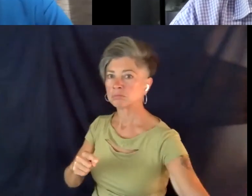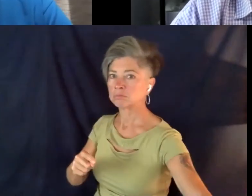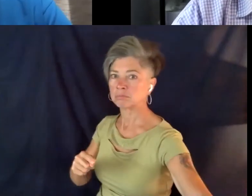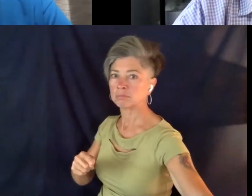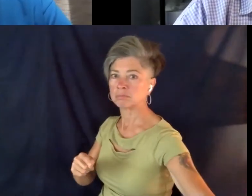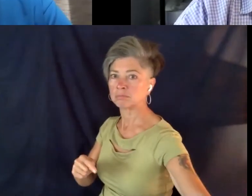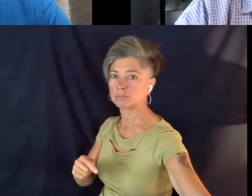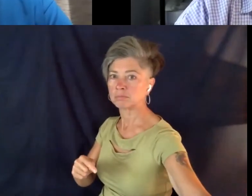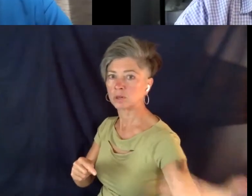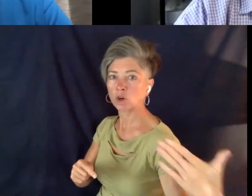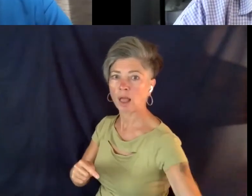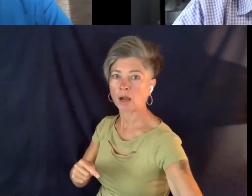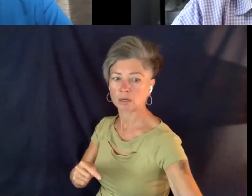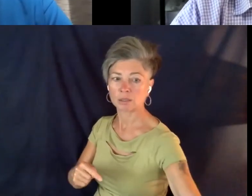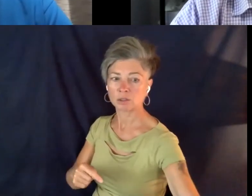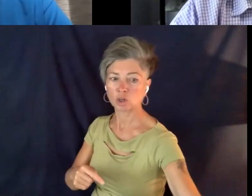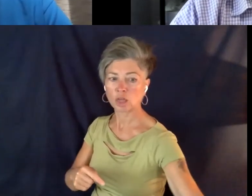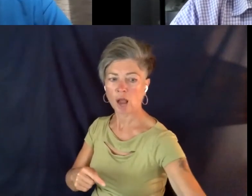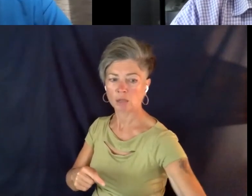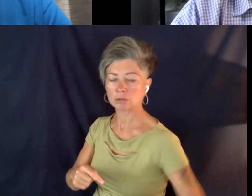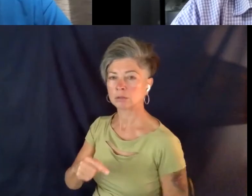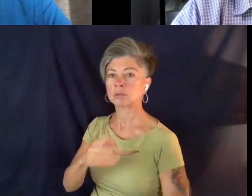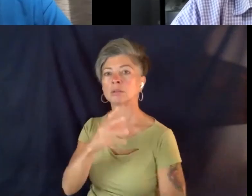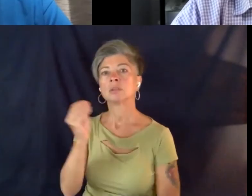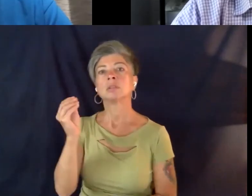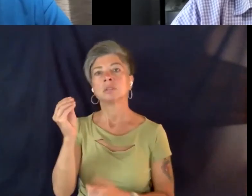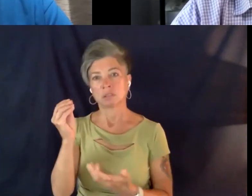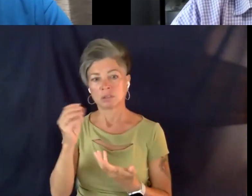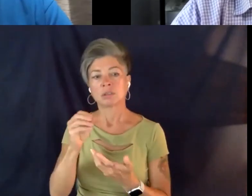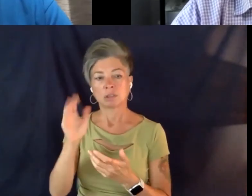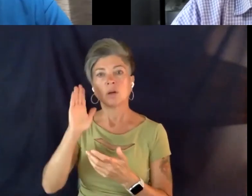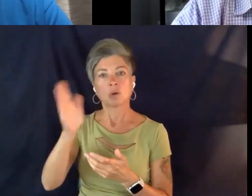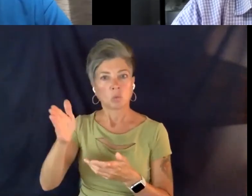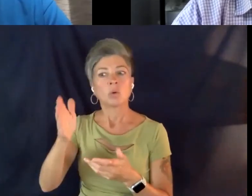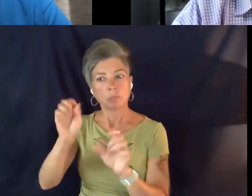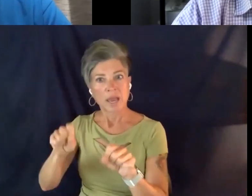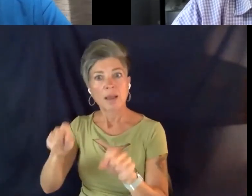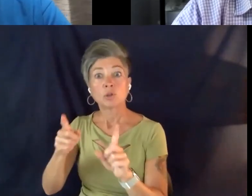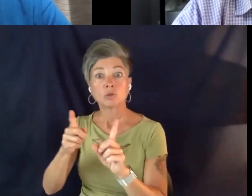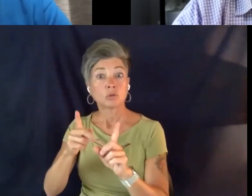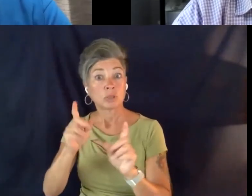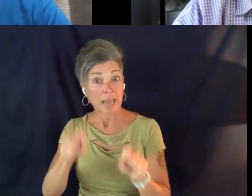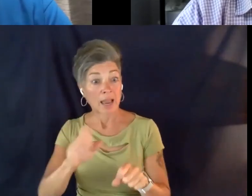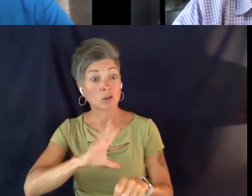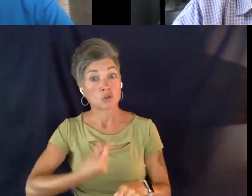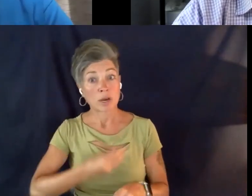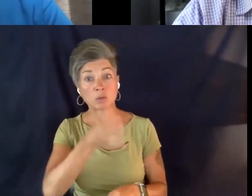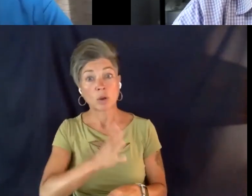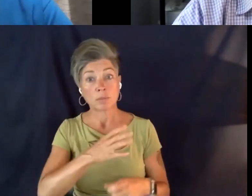Can you speak more on fertility? Will trans women be able to produce their own eggs? Great question.